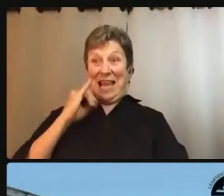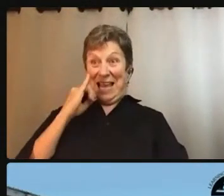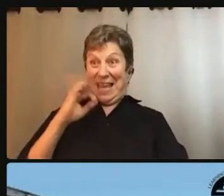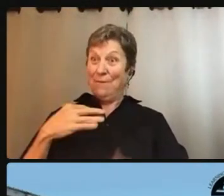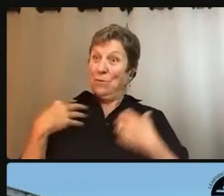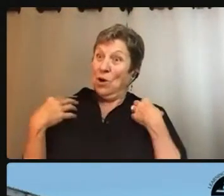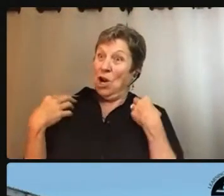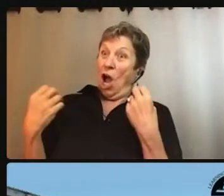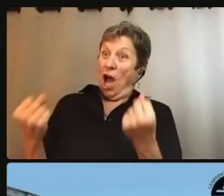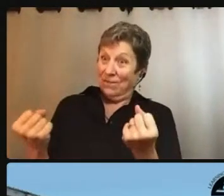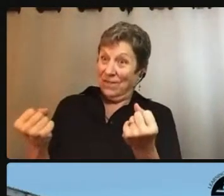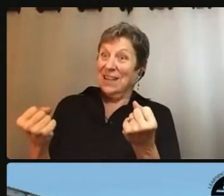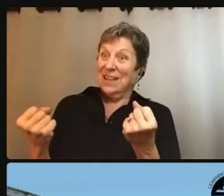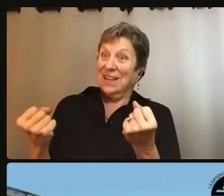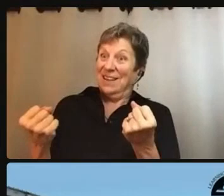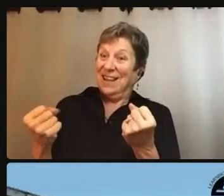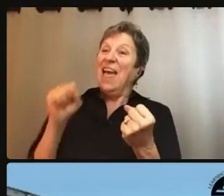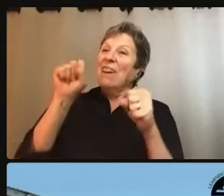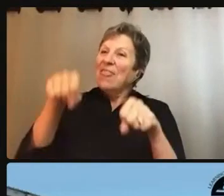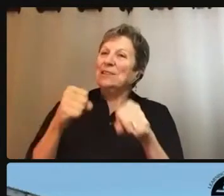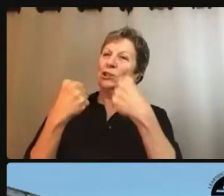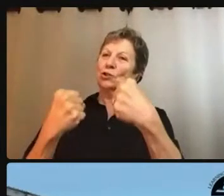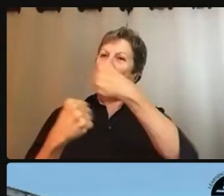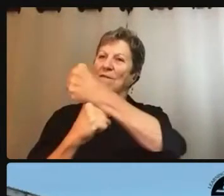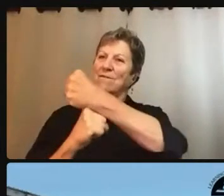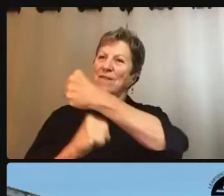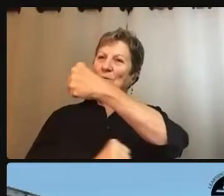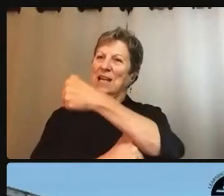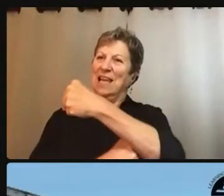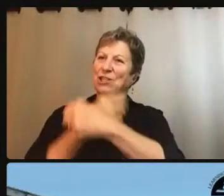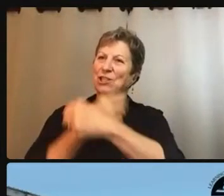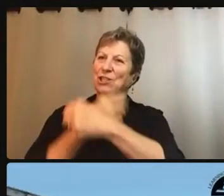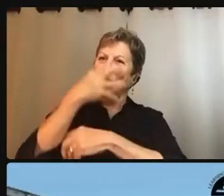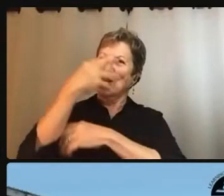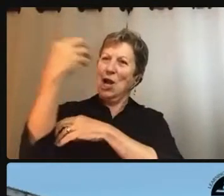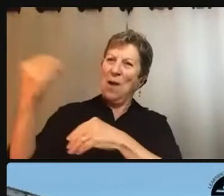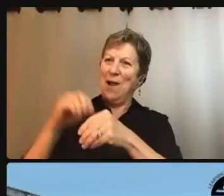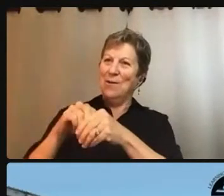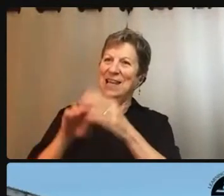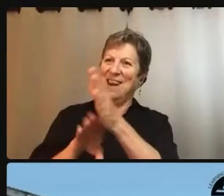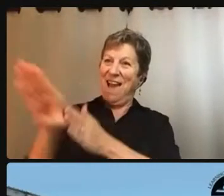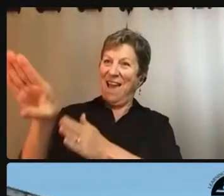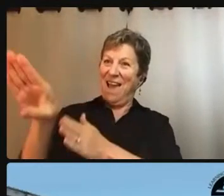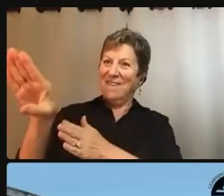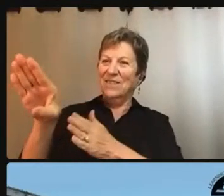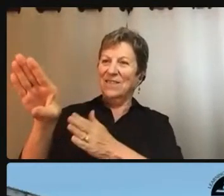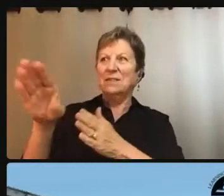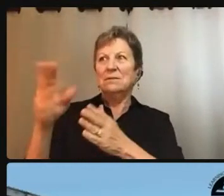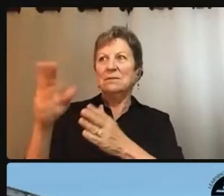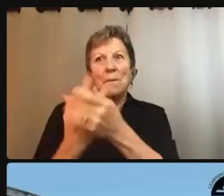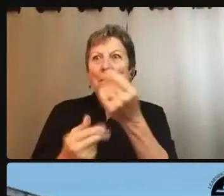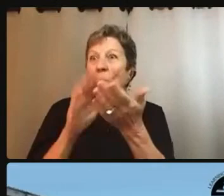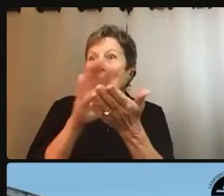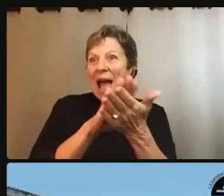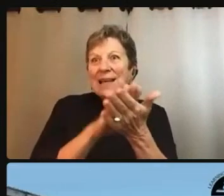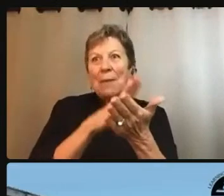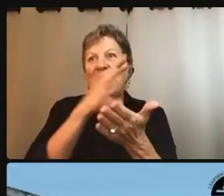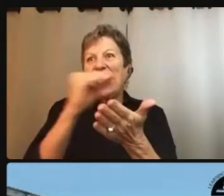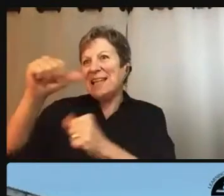SEF-ESTEEM, SELF-ESTEEM IS